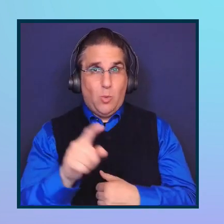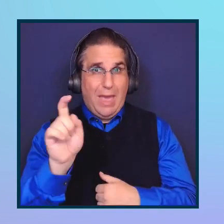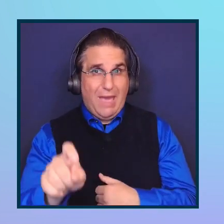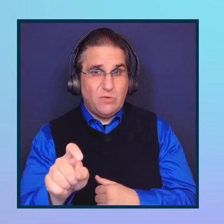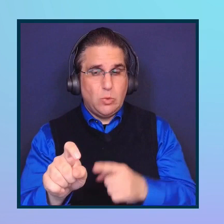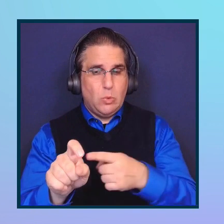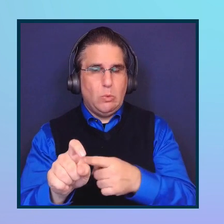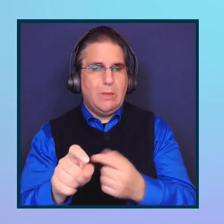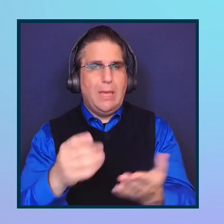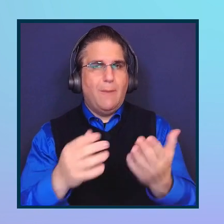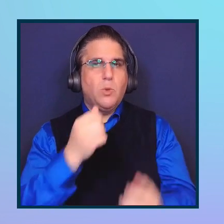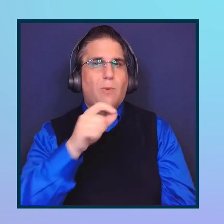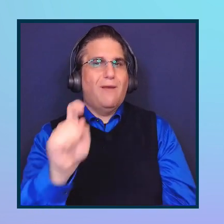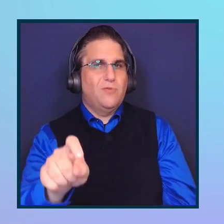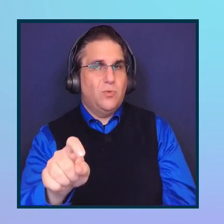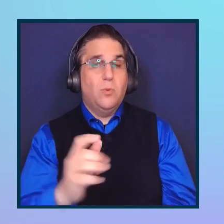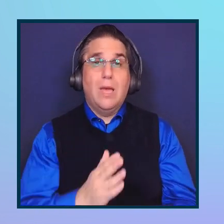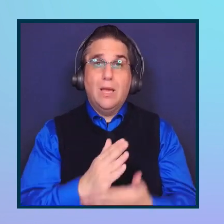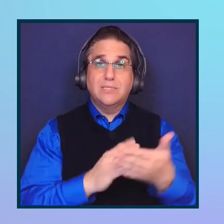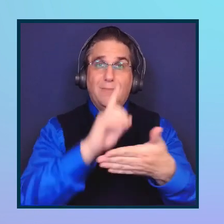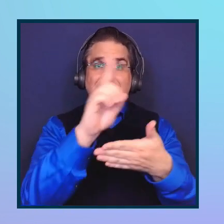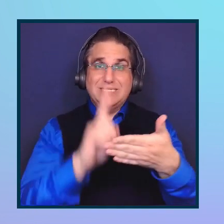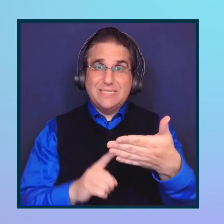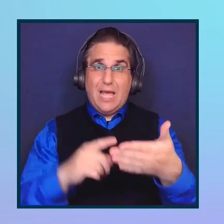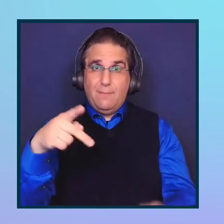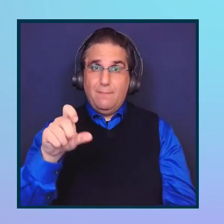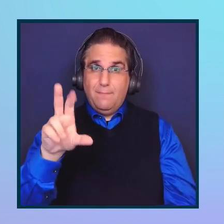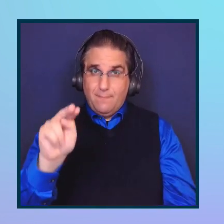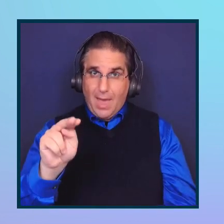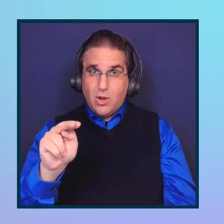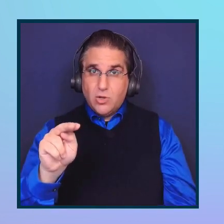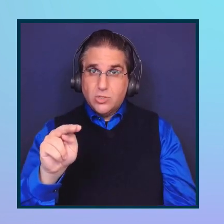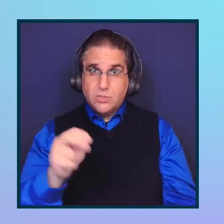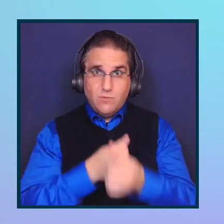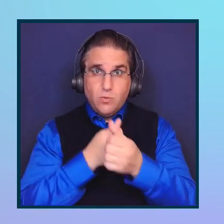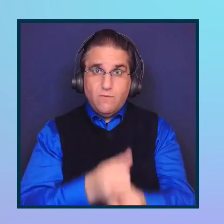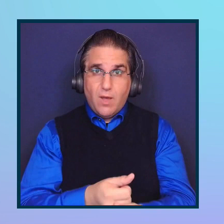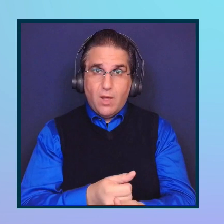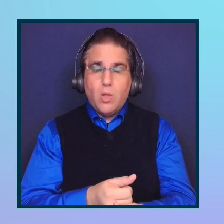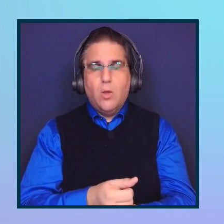There are design patterns that it's expected when you do a certain element on the website.